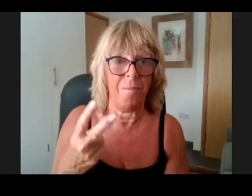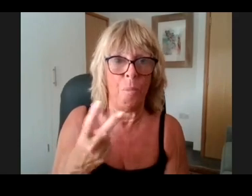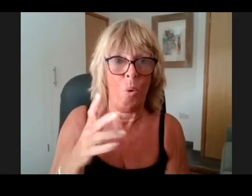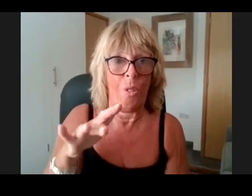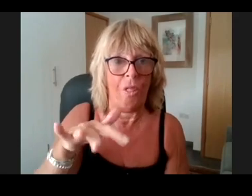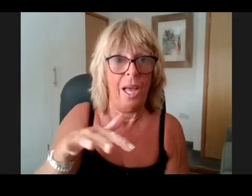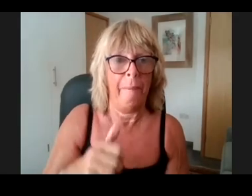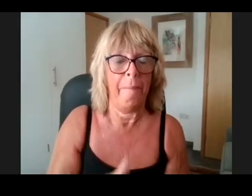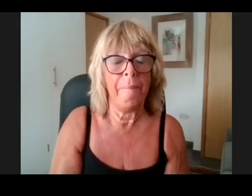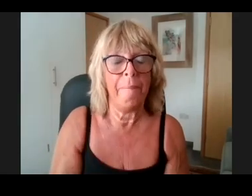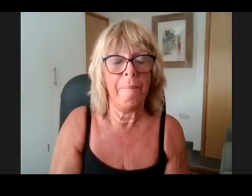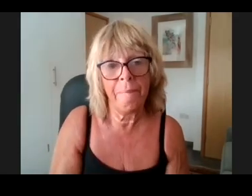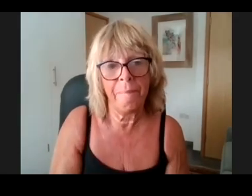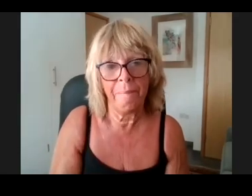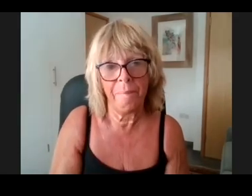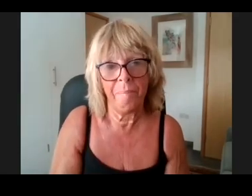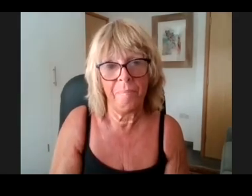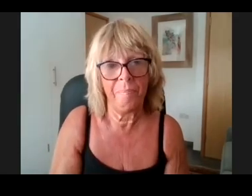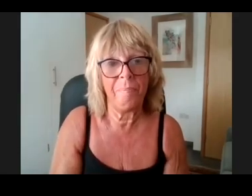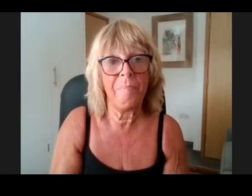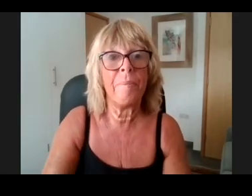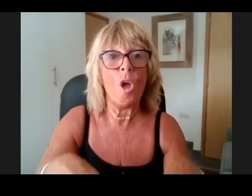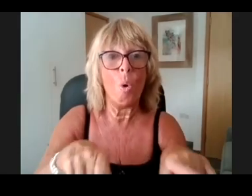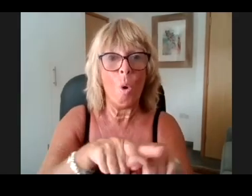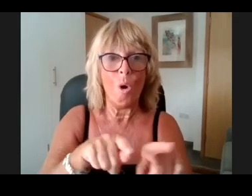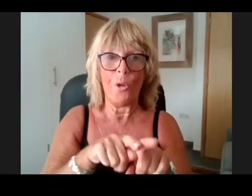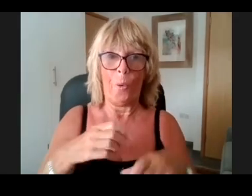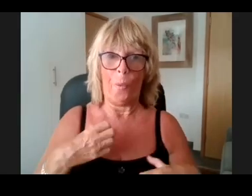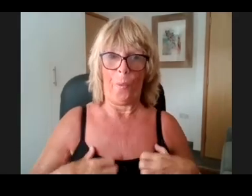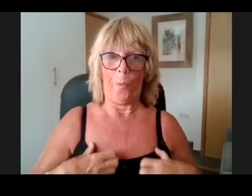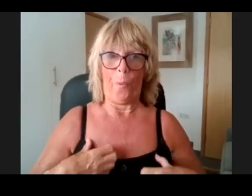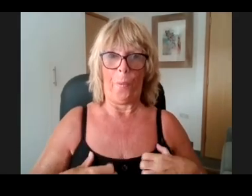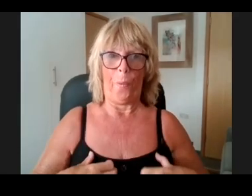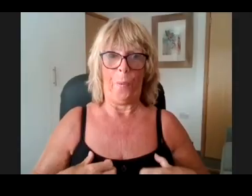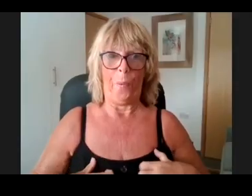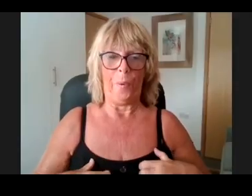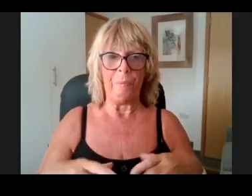We're also excited to share the fact that Eddie